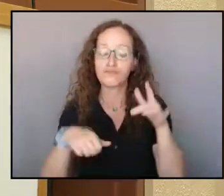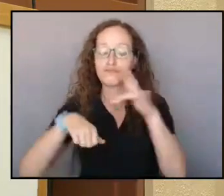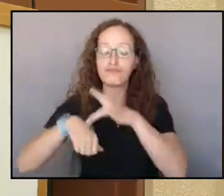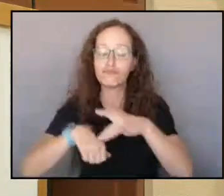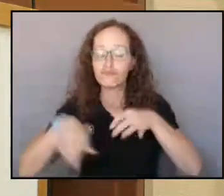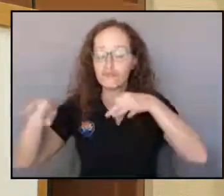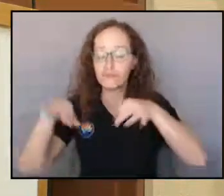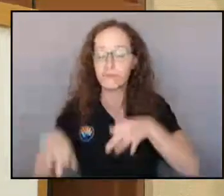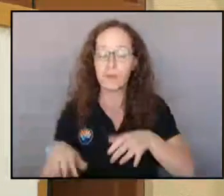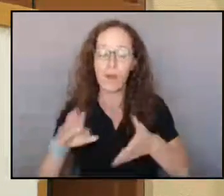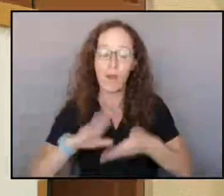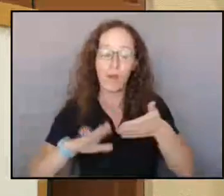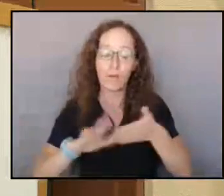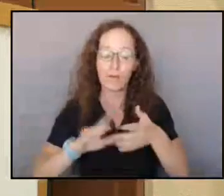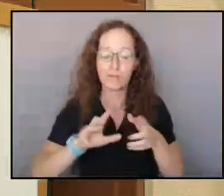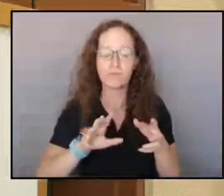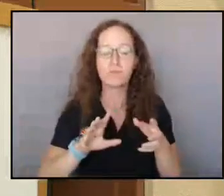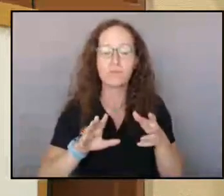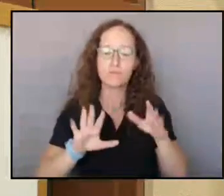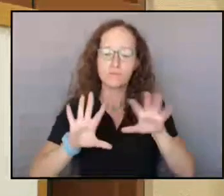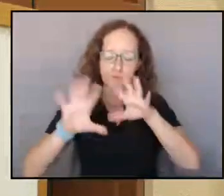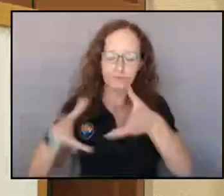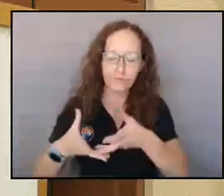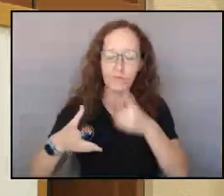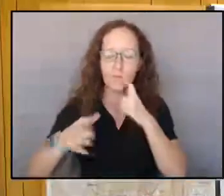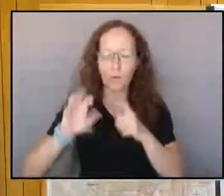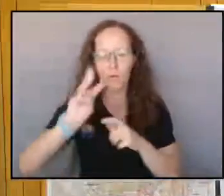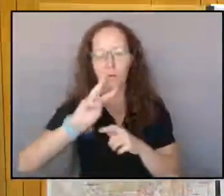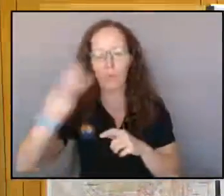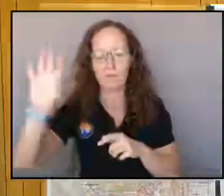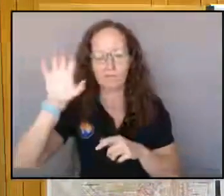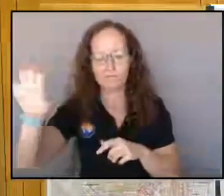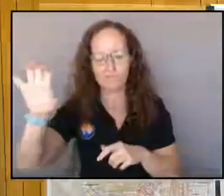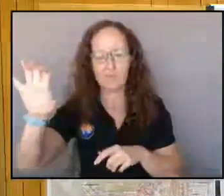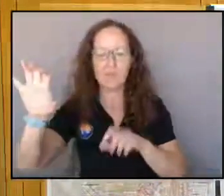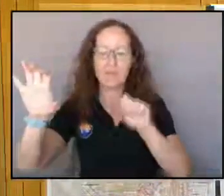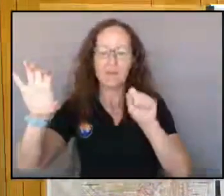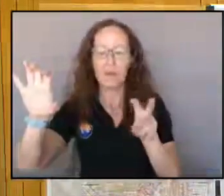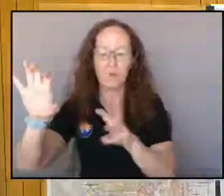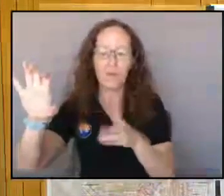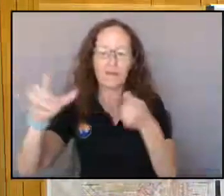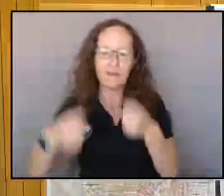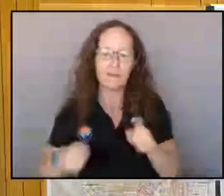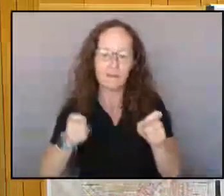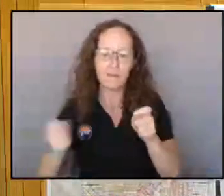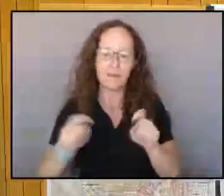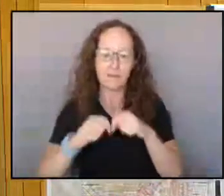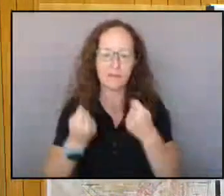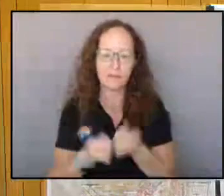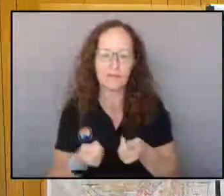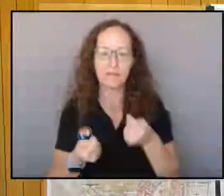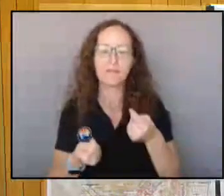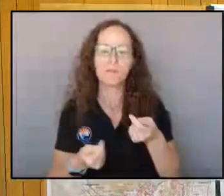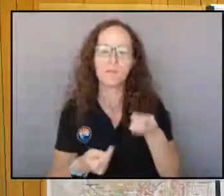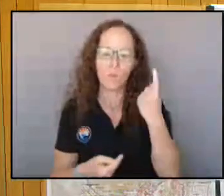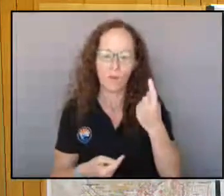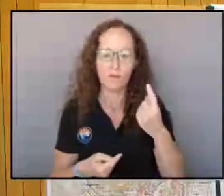OPERATIONS SECTION CHIEF, JAYSON COIL. GOOD EVENING. I'M GOING TO GO AROUND THE MAP ON THE WEST SIDES, ALL